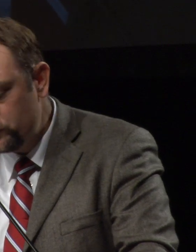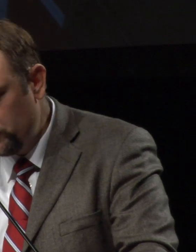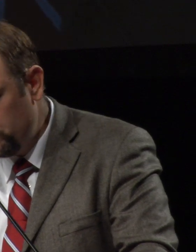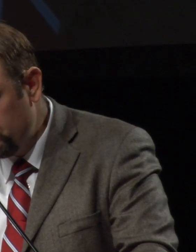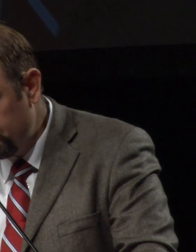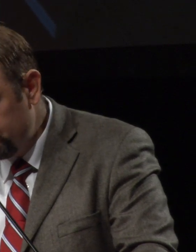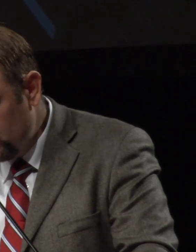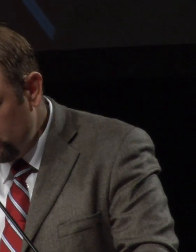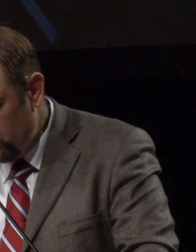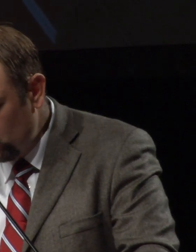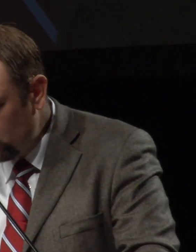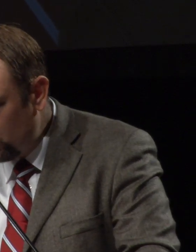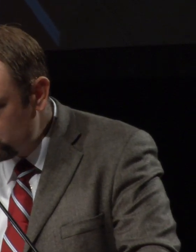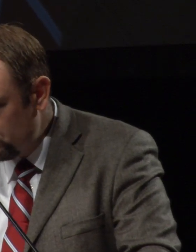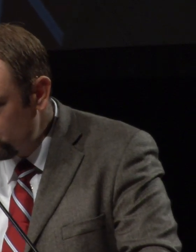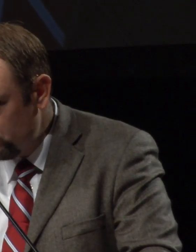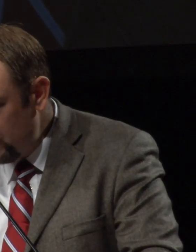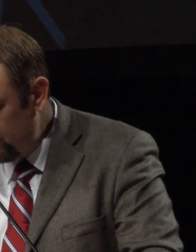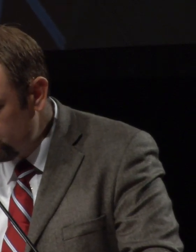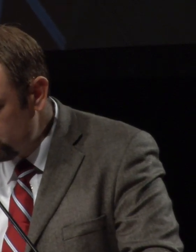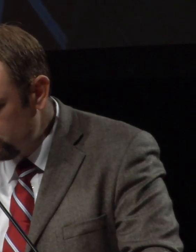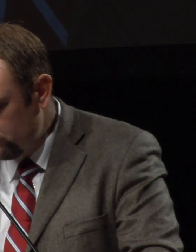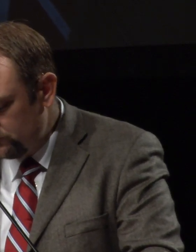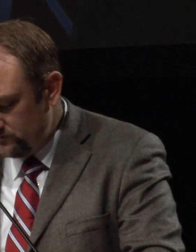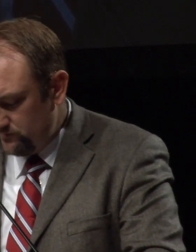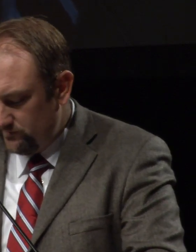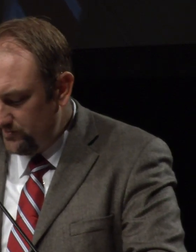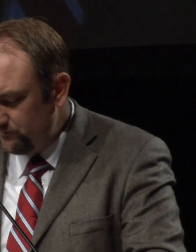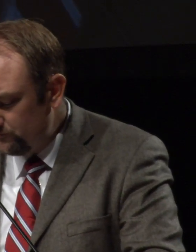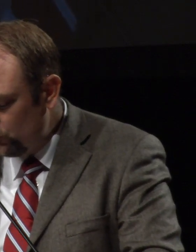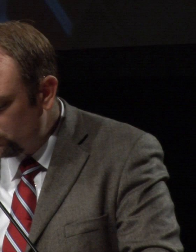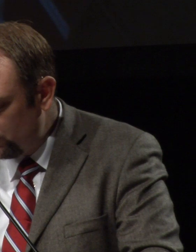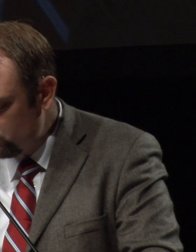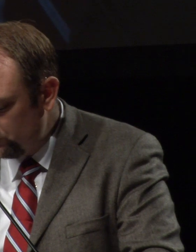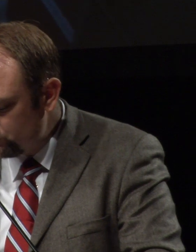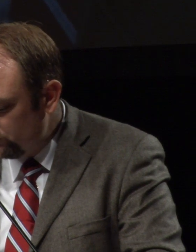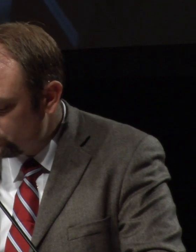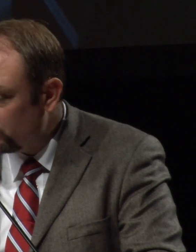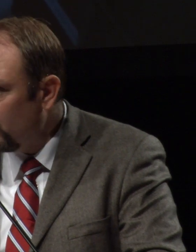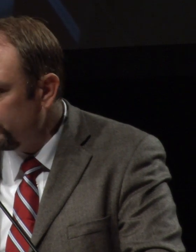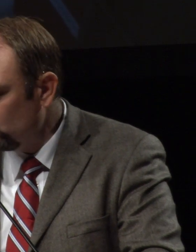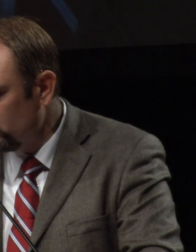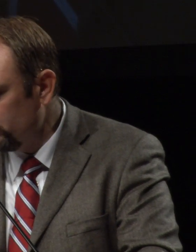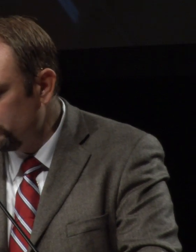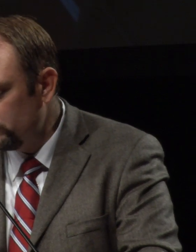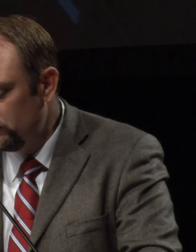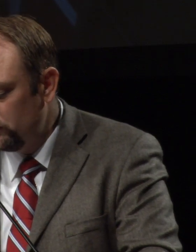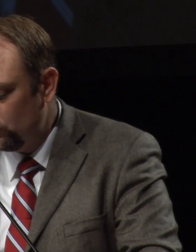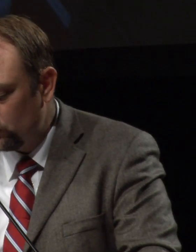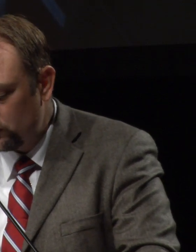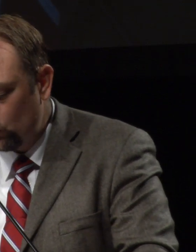THIS GREAT UNIVERSITY, YOUR CONTRIBUTION MATTERS, EVEN IF YOUR CONTRIBUTION IS A KIND WORD